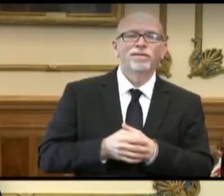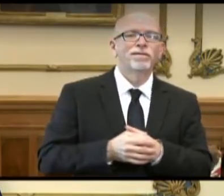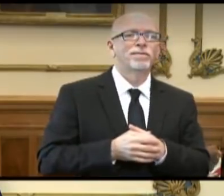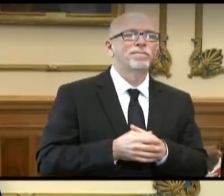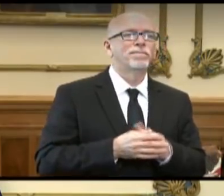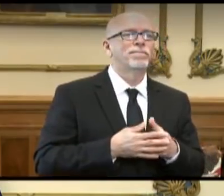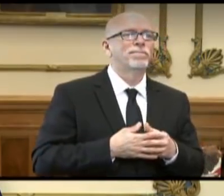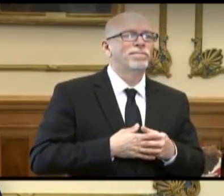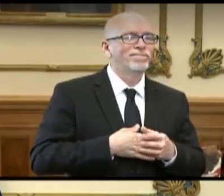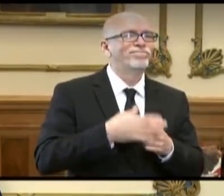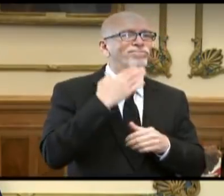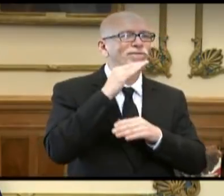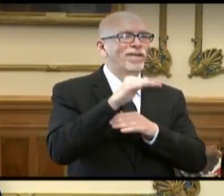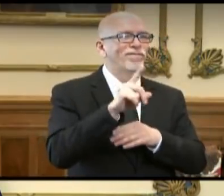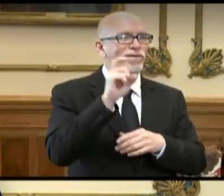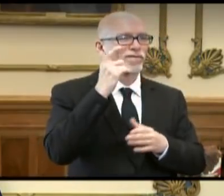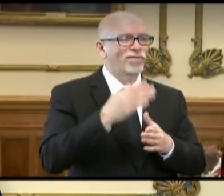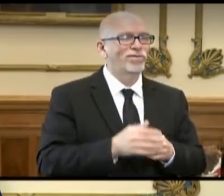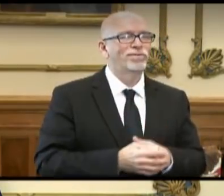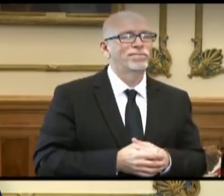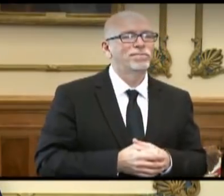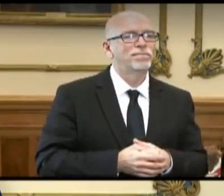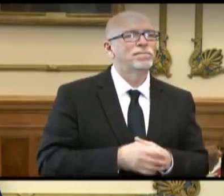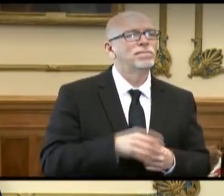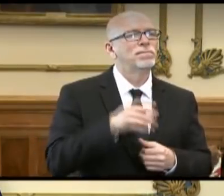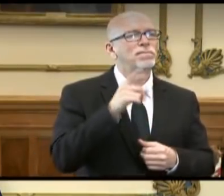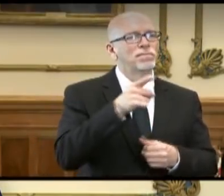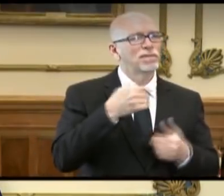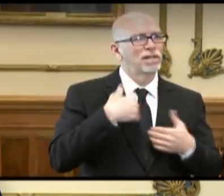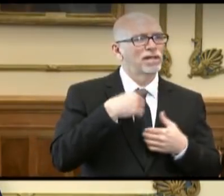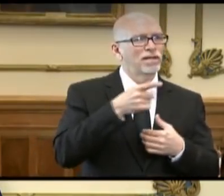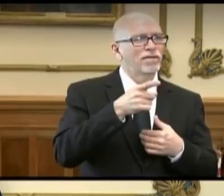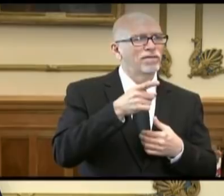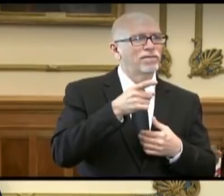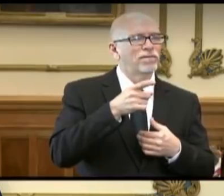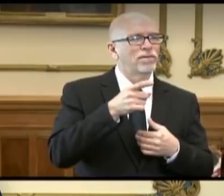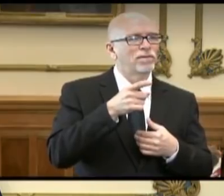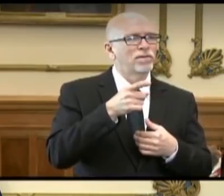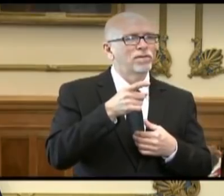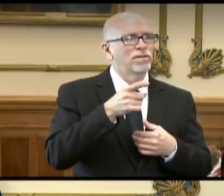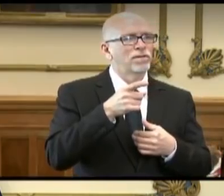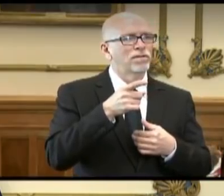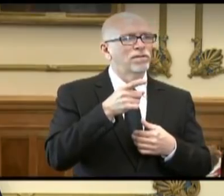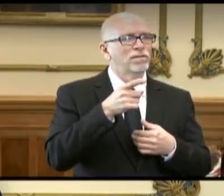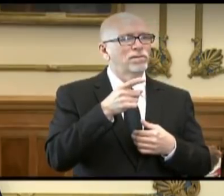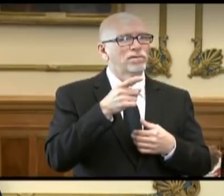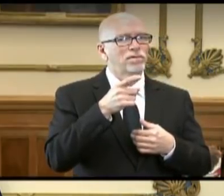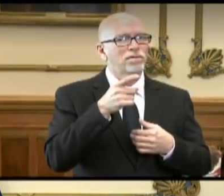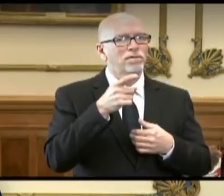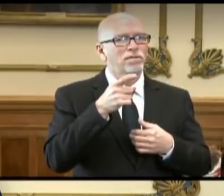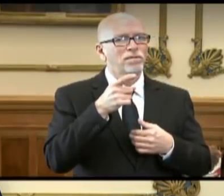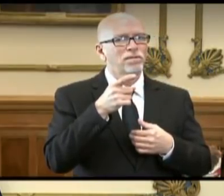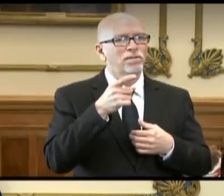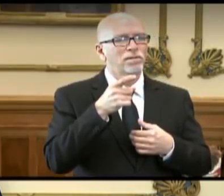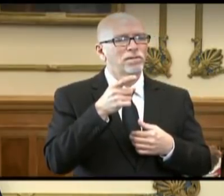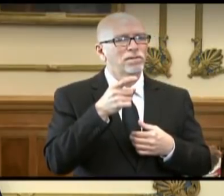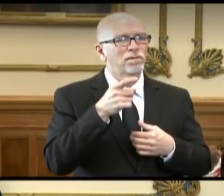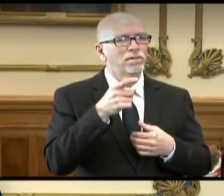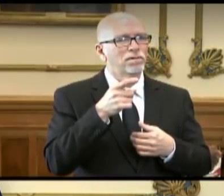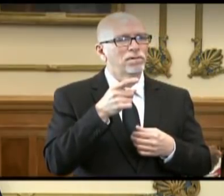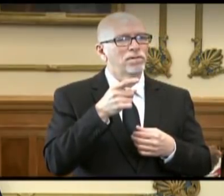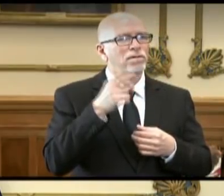ELIZABETH, PBS, MICHIGANA.